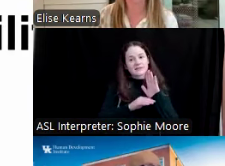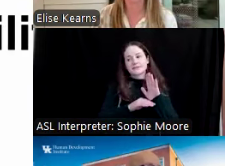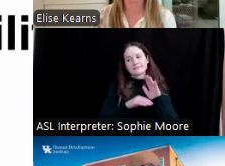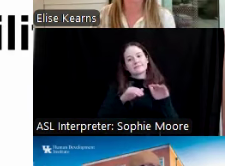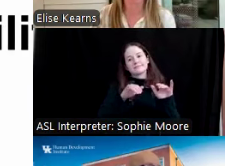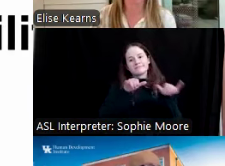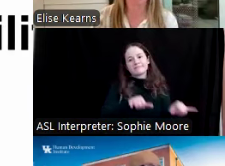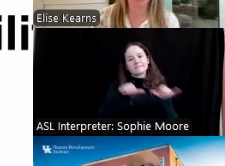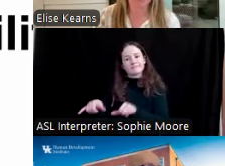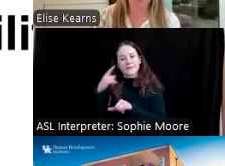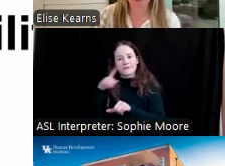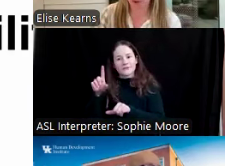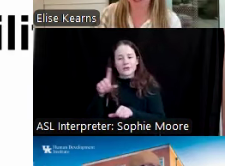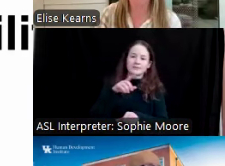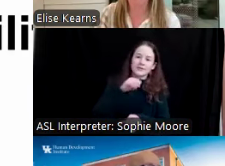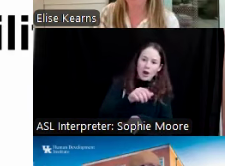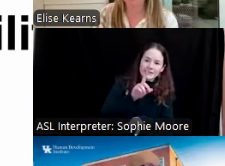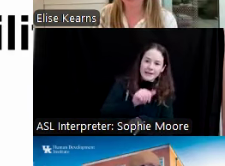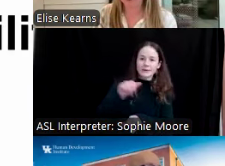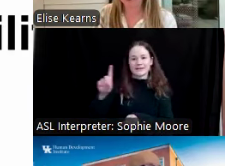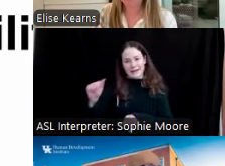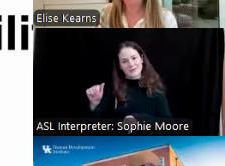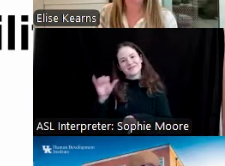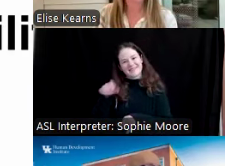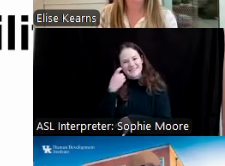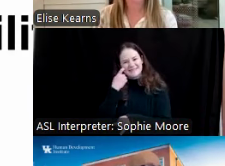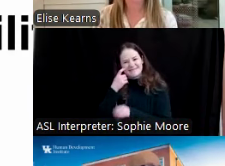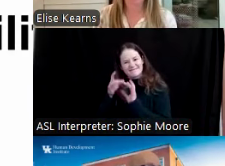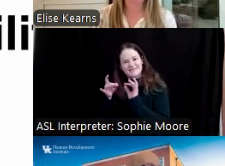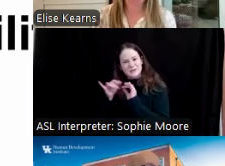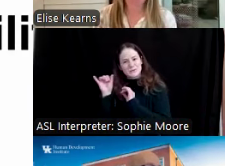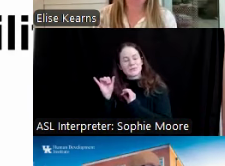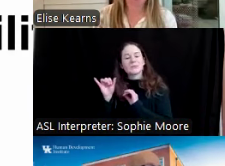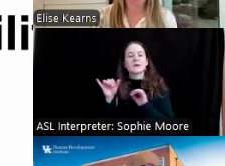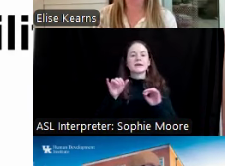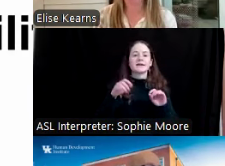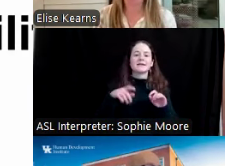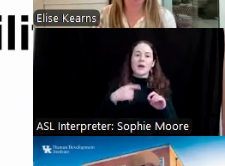which is also what Morgan and Lindsay said. And we need to make it personalized more than ever for people